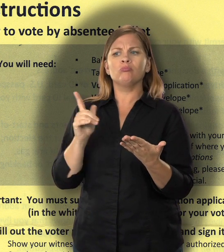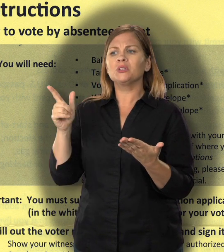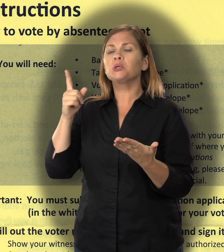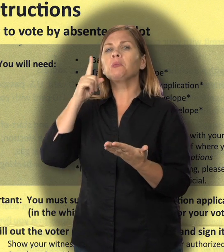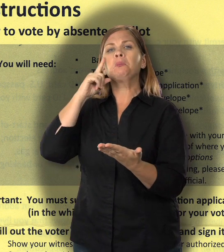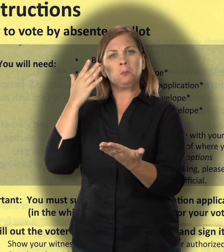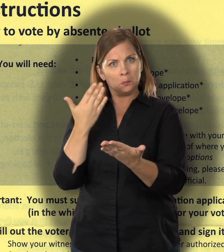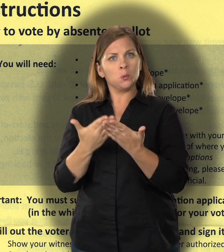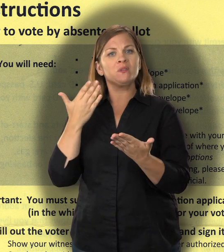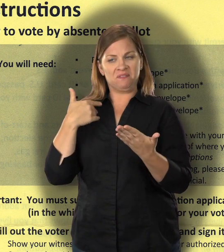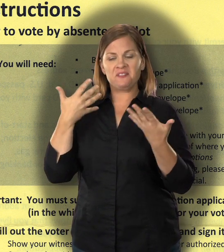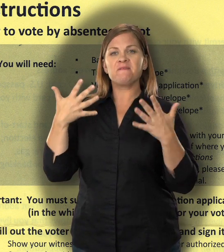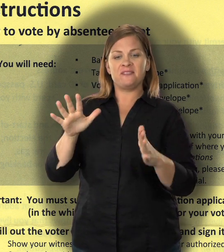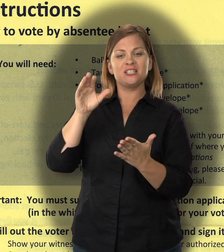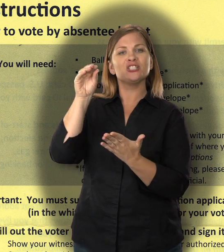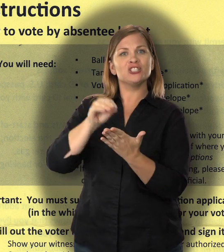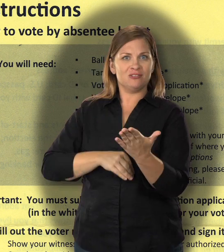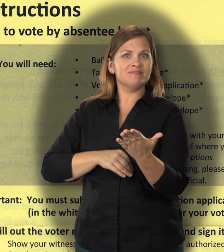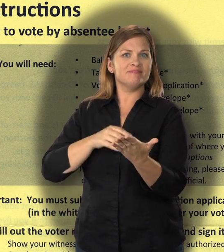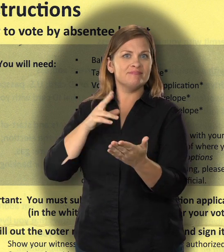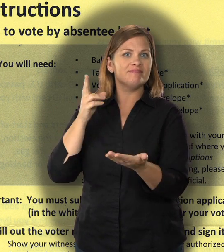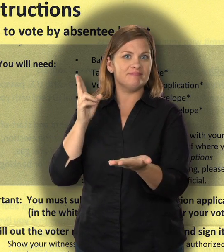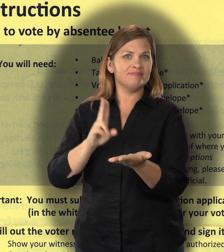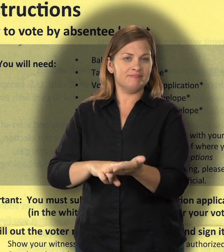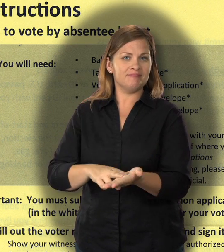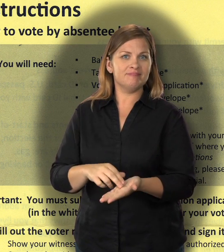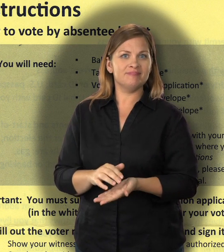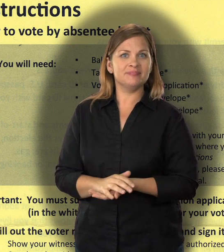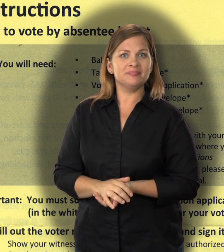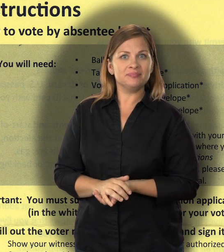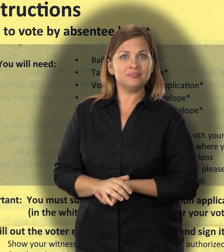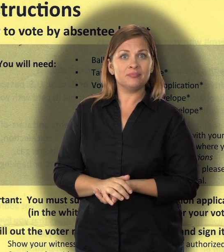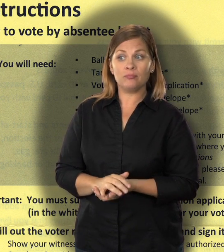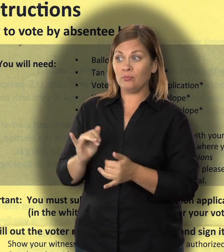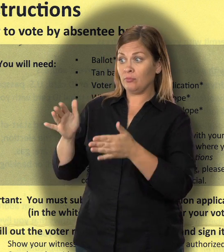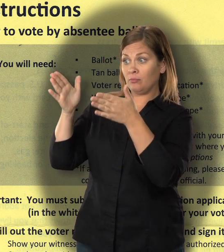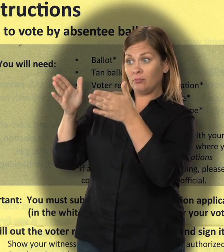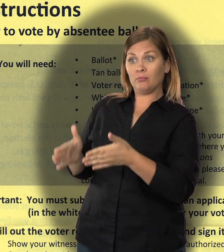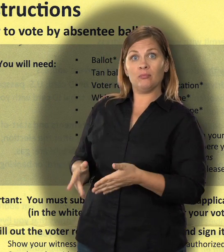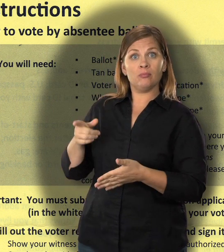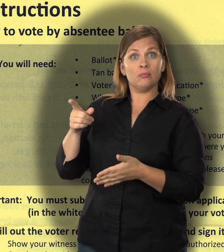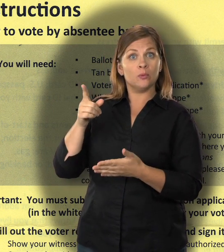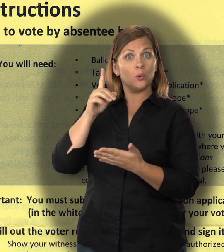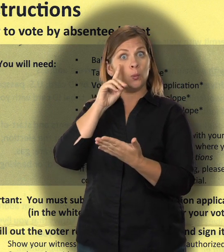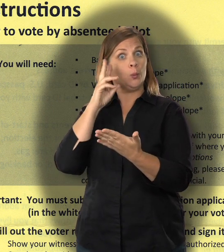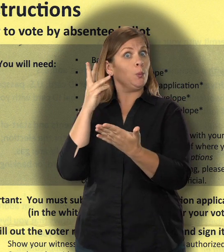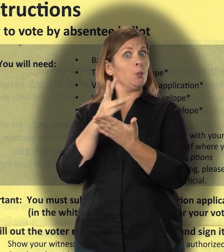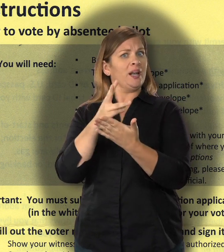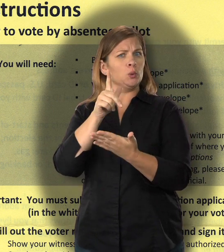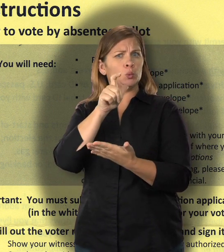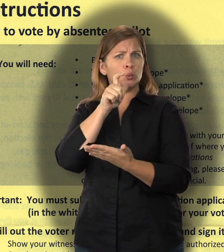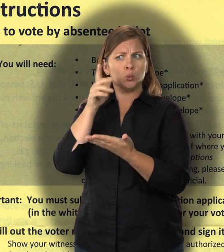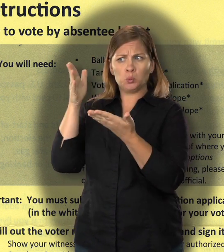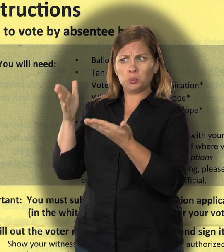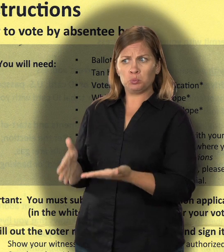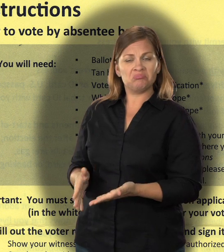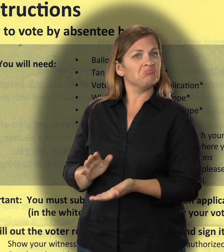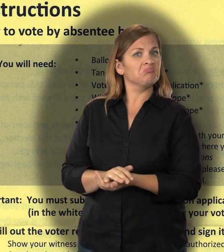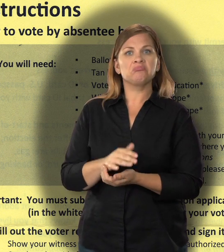but they play an important role in the process. Your witness can be anyone who is registered to vote in Minnesota,